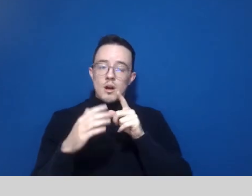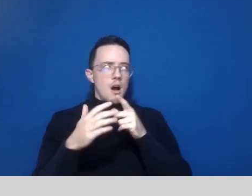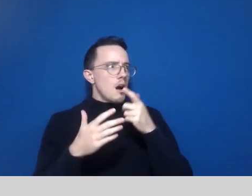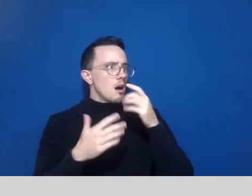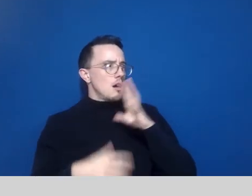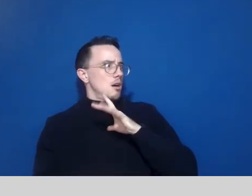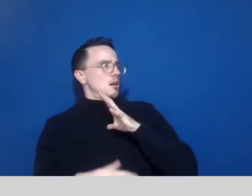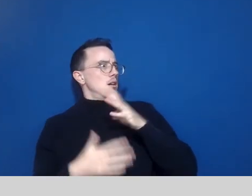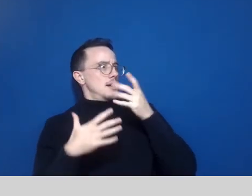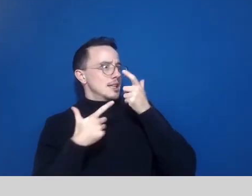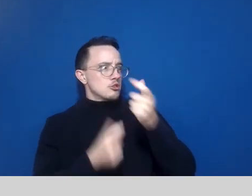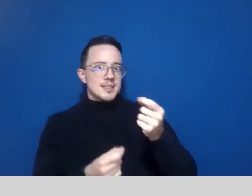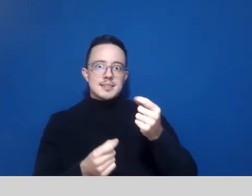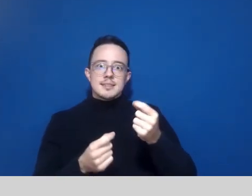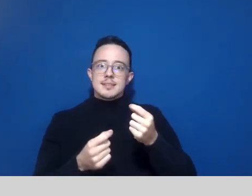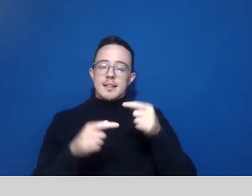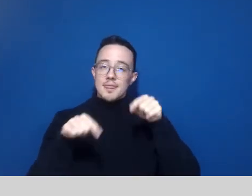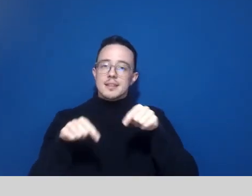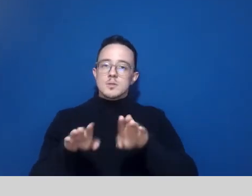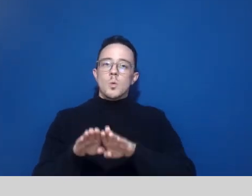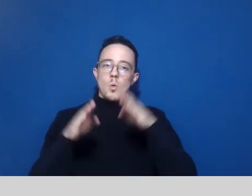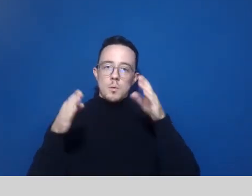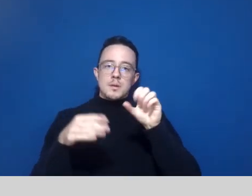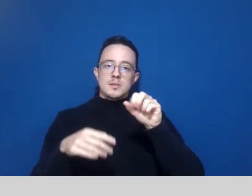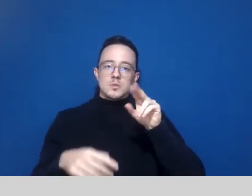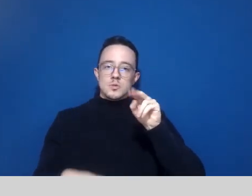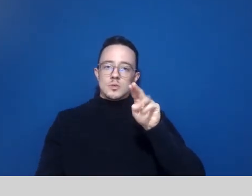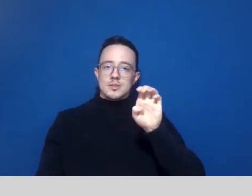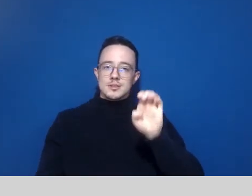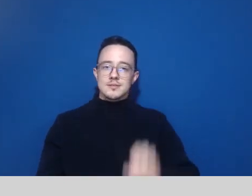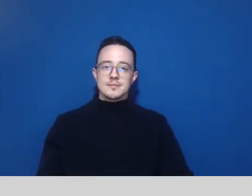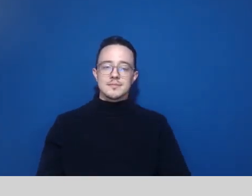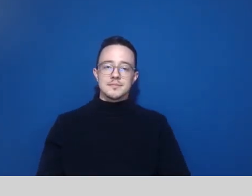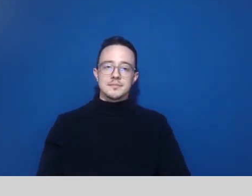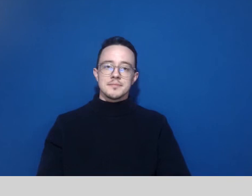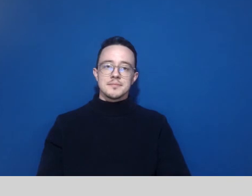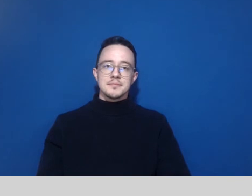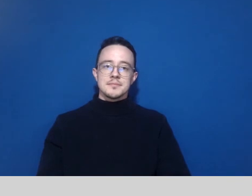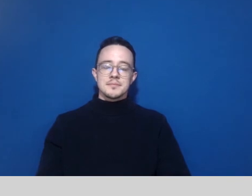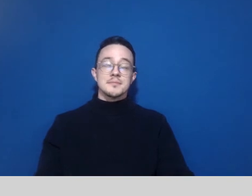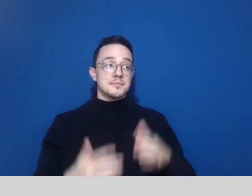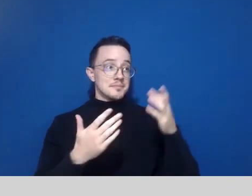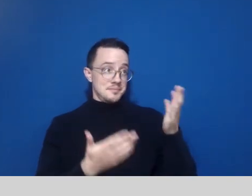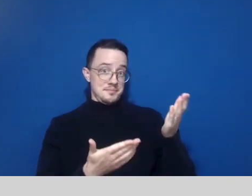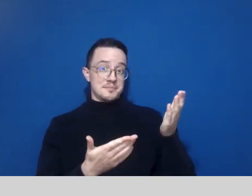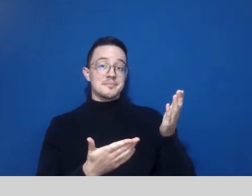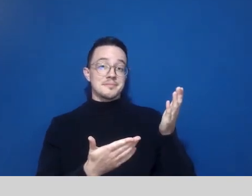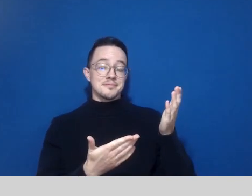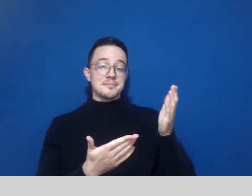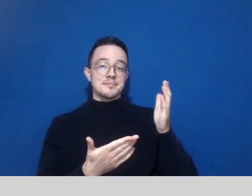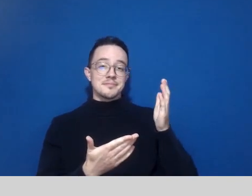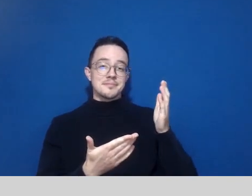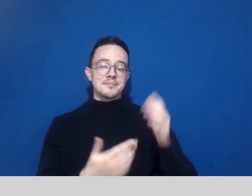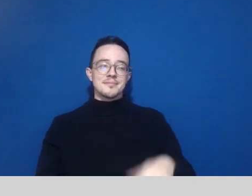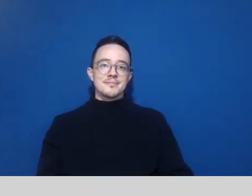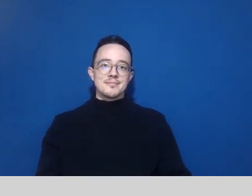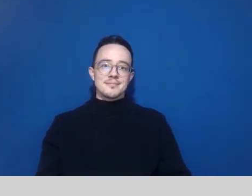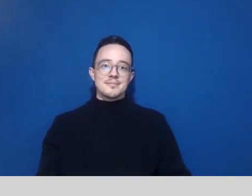all of this is aggressively open source. So if you go to dogsheep.github.io, this is an index page